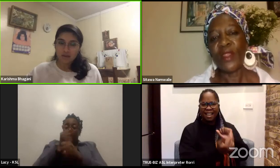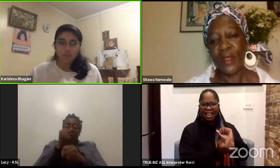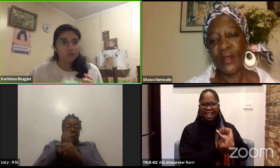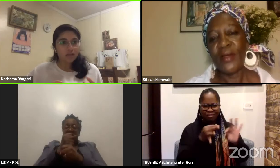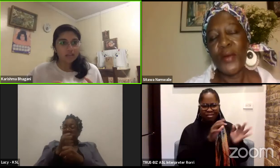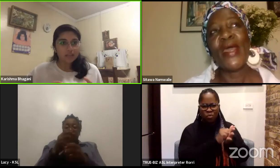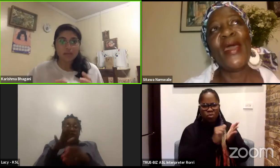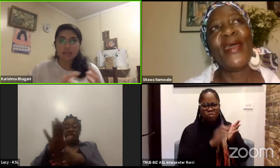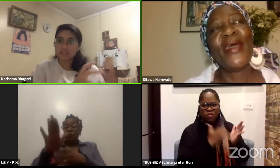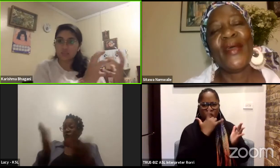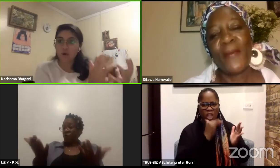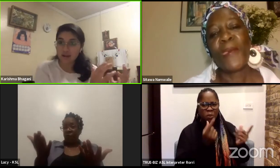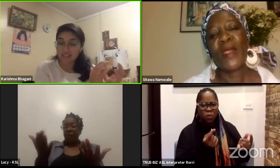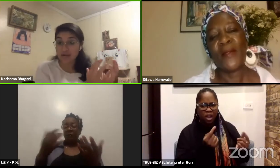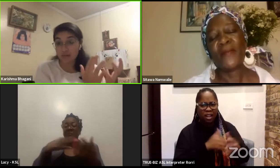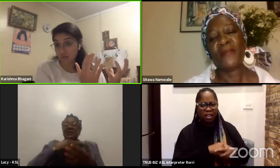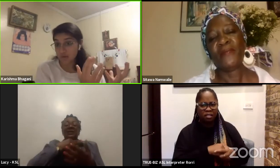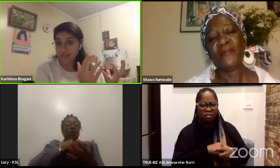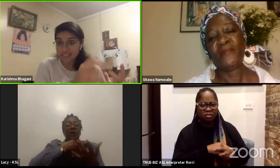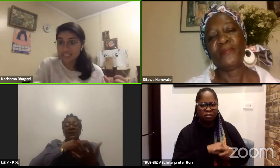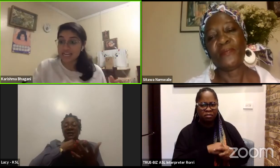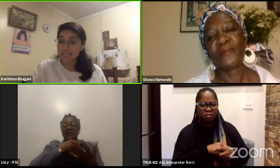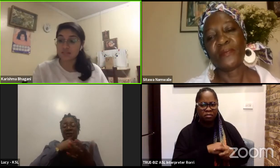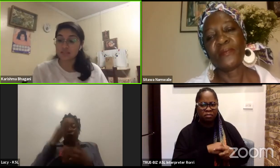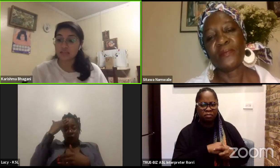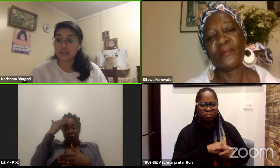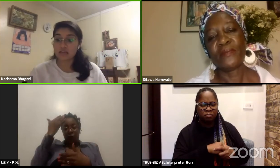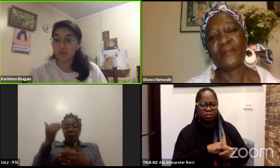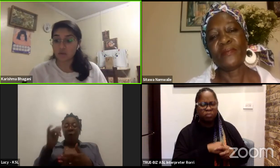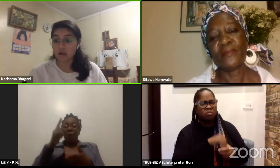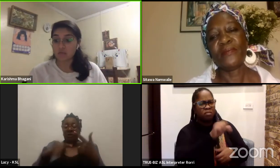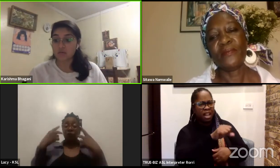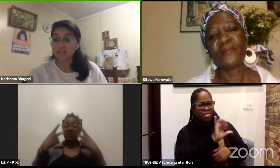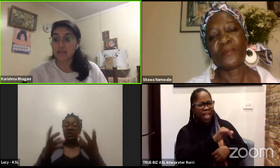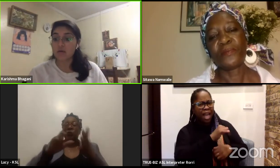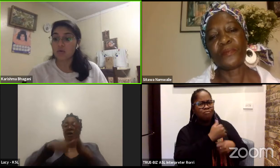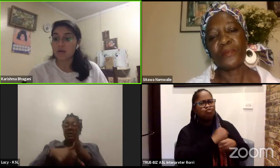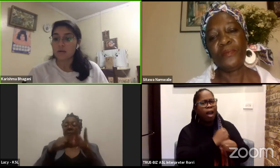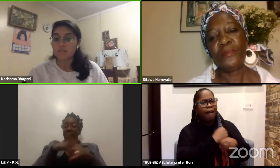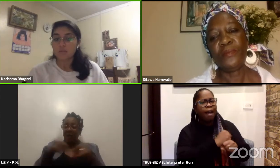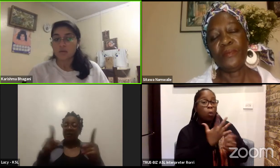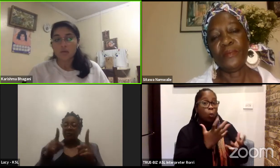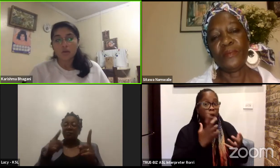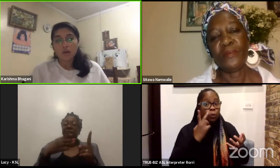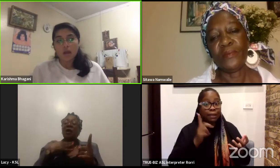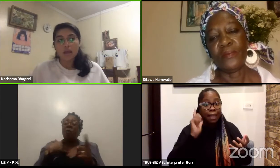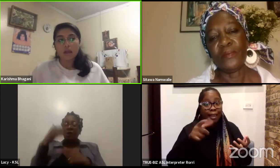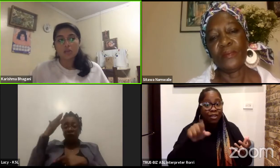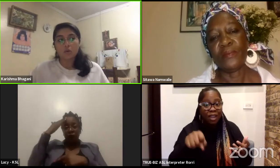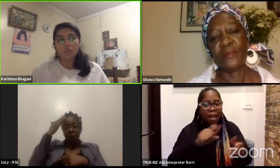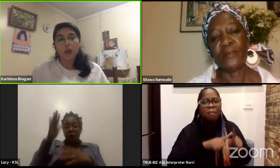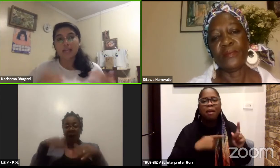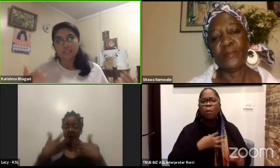I'm curious, I mean, yes the product and we'll get to see it later, but I'm curious how your practice